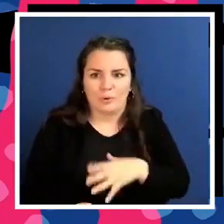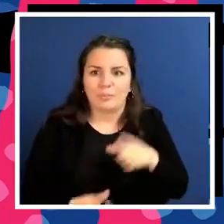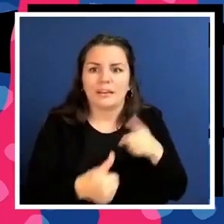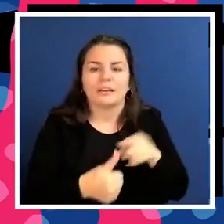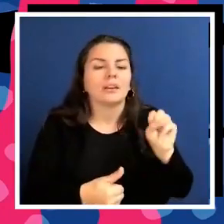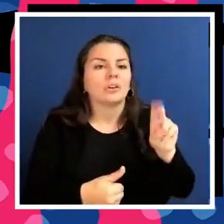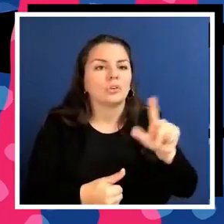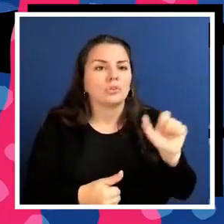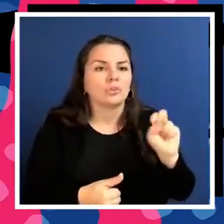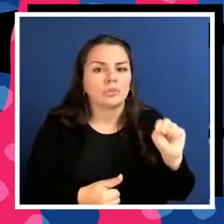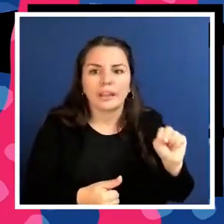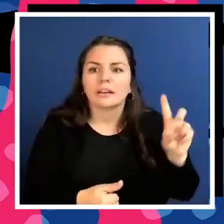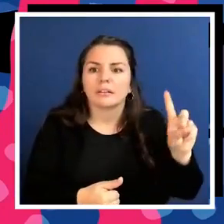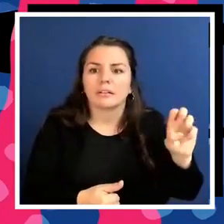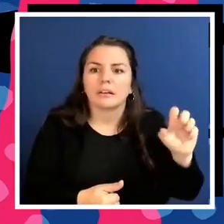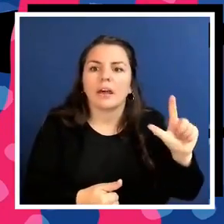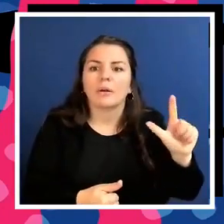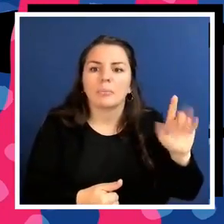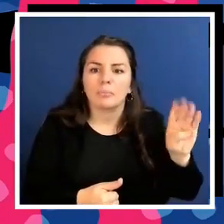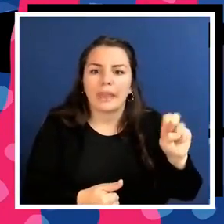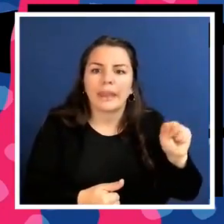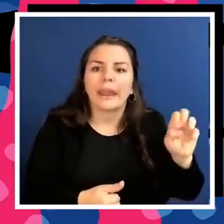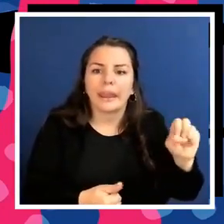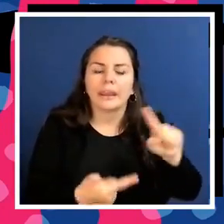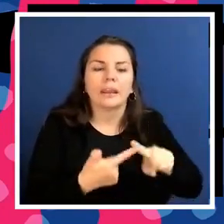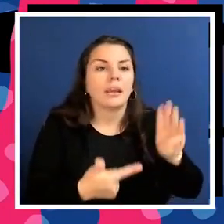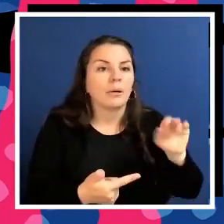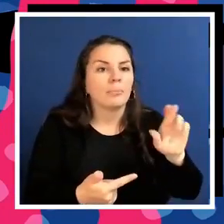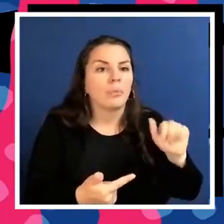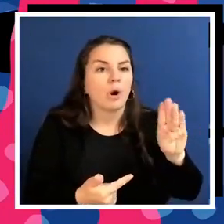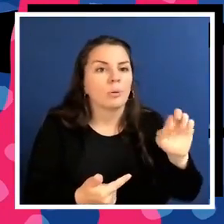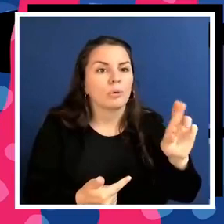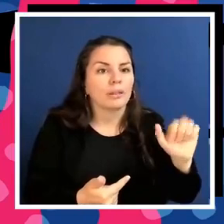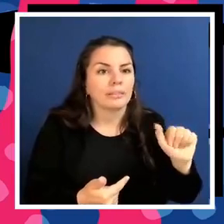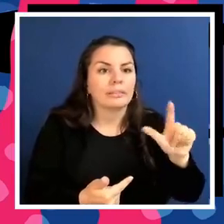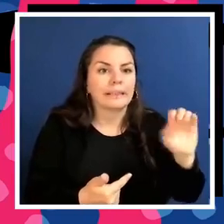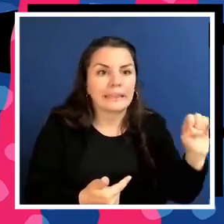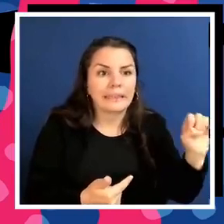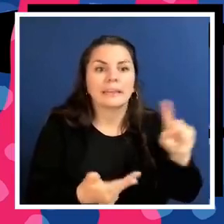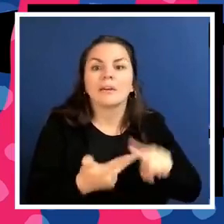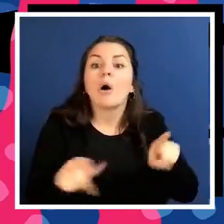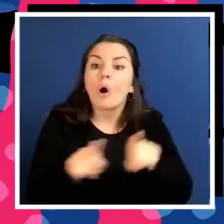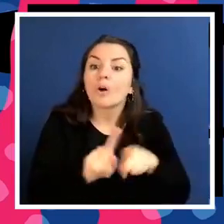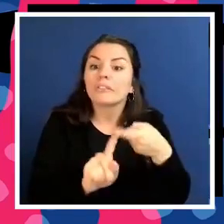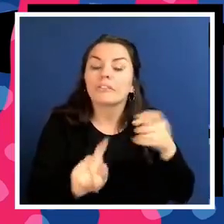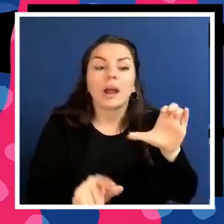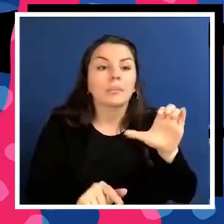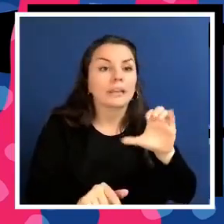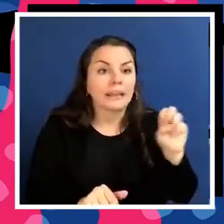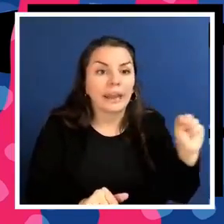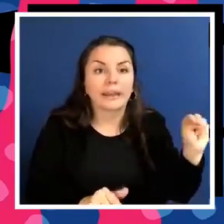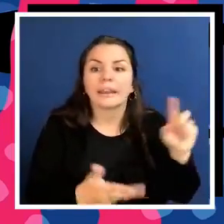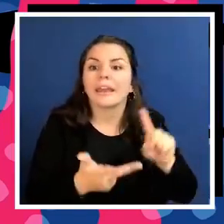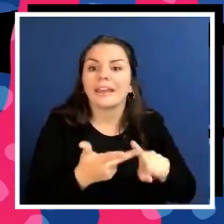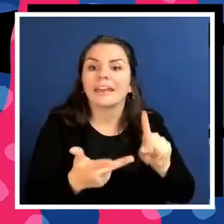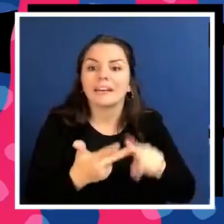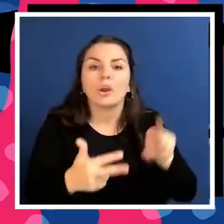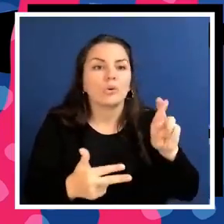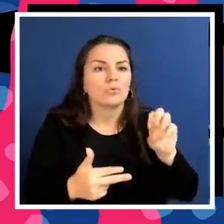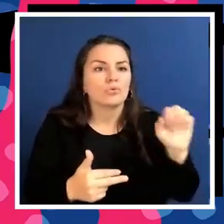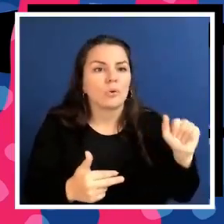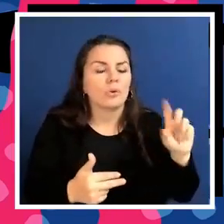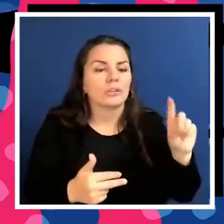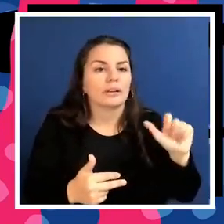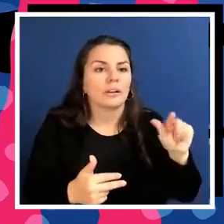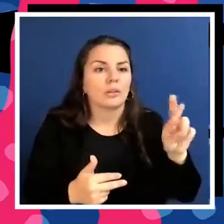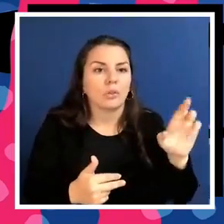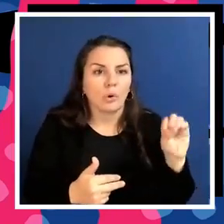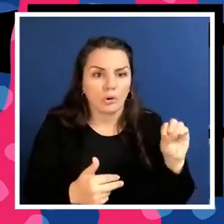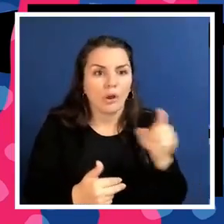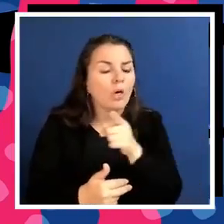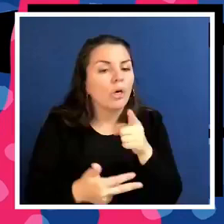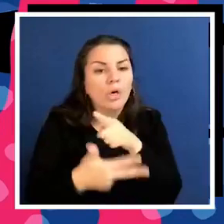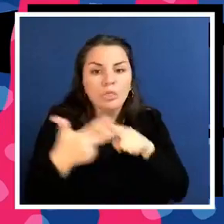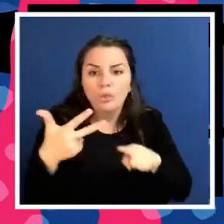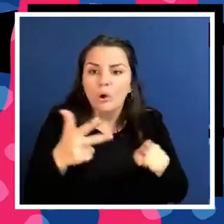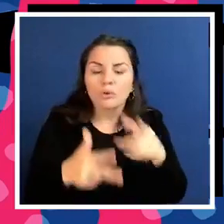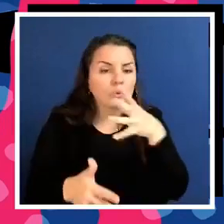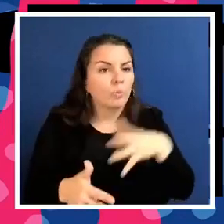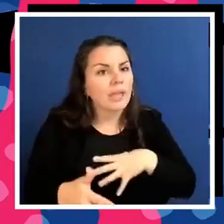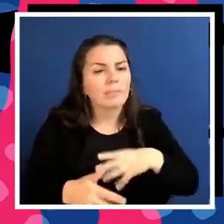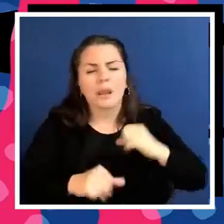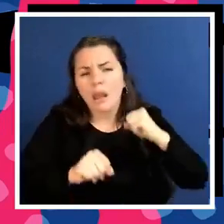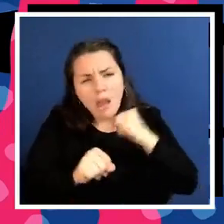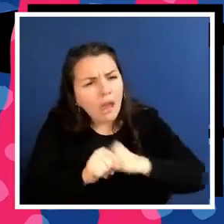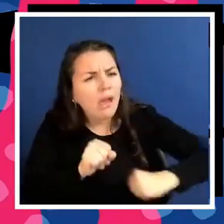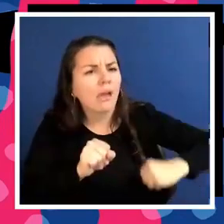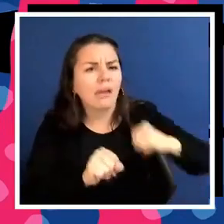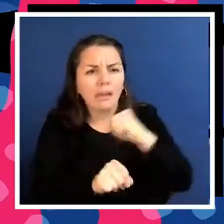LED THE FIGHT FOR EXPANSION OF